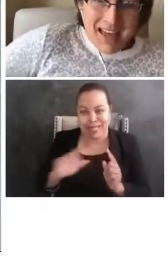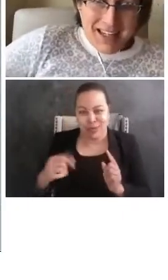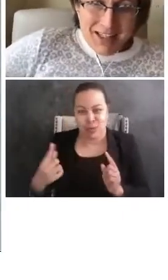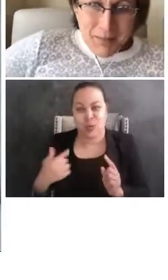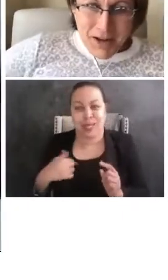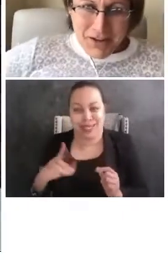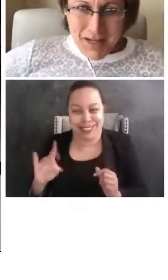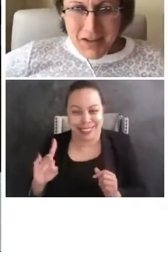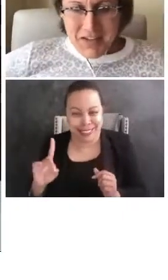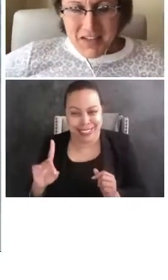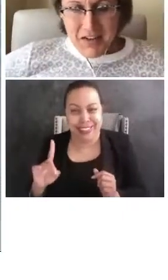That is a monotype.